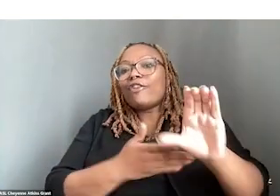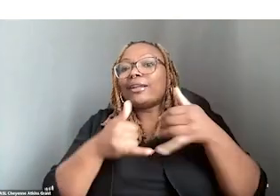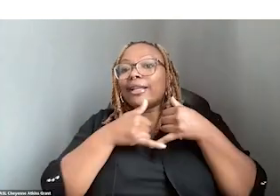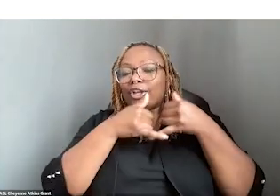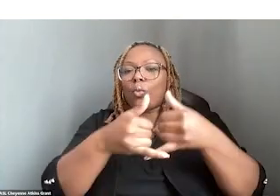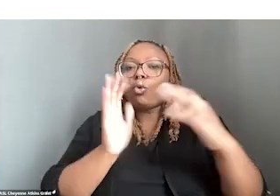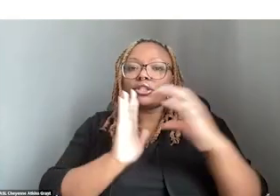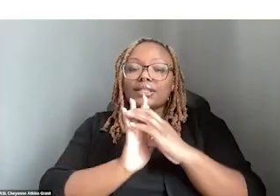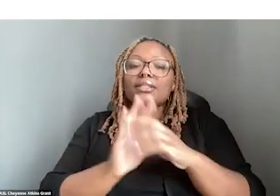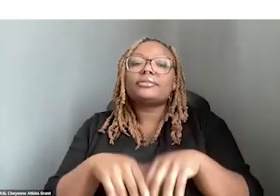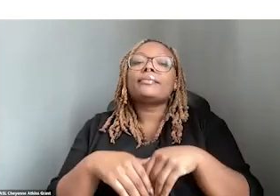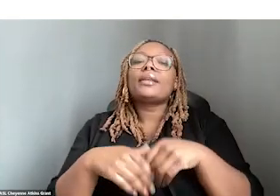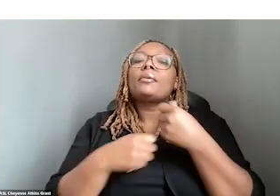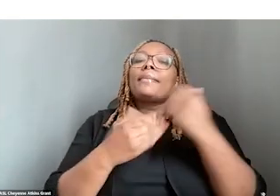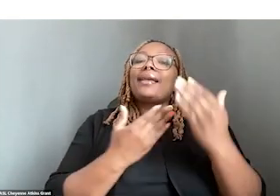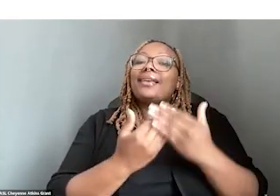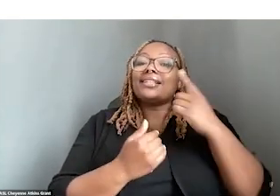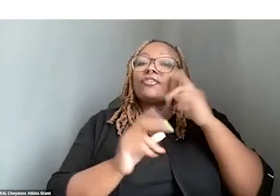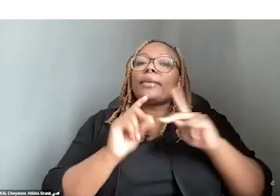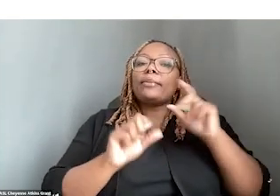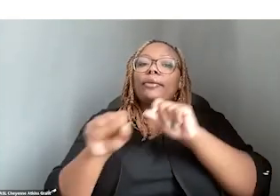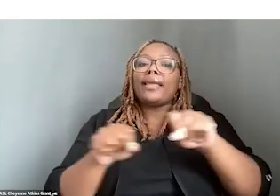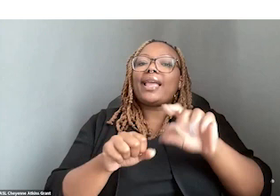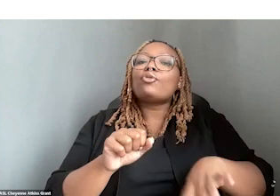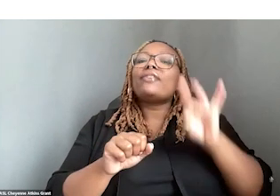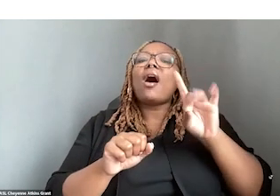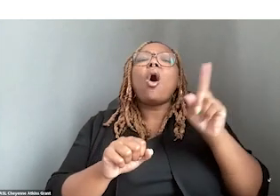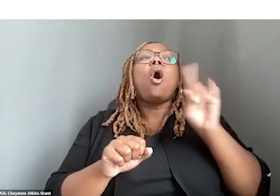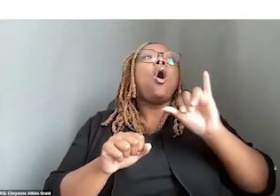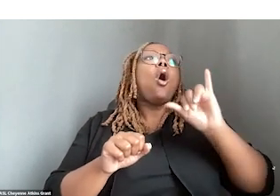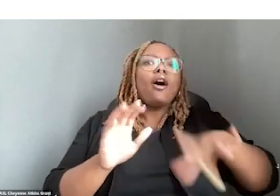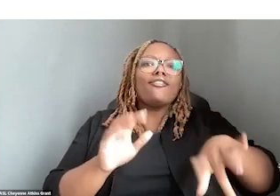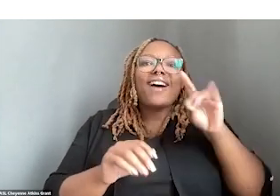We made it a lot easier for people to be able to find funding opportunities and to be able